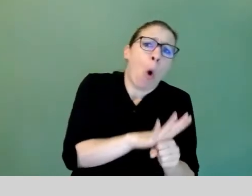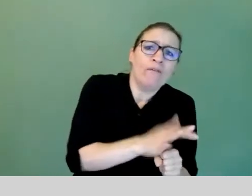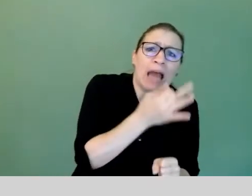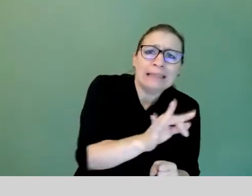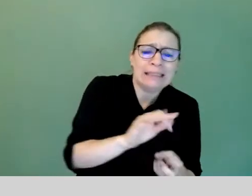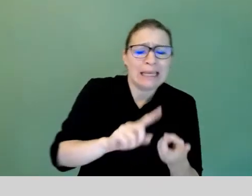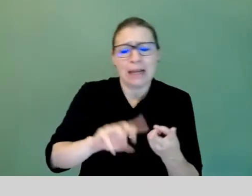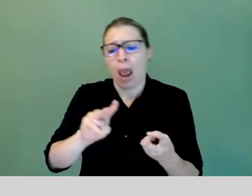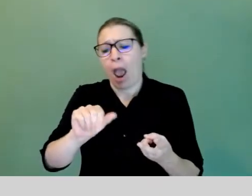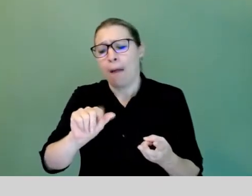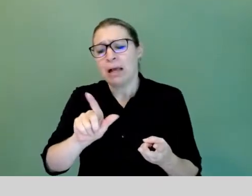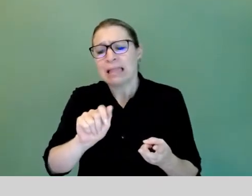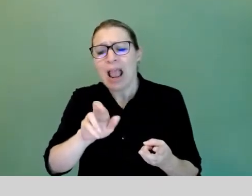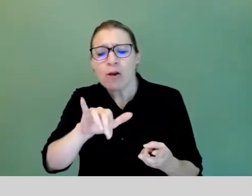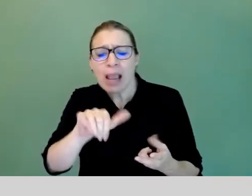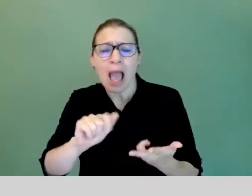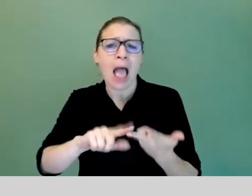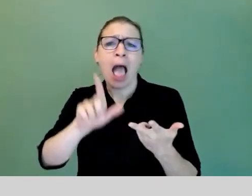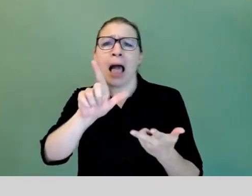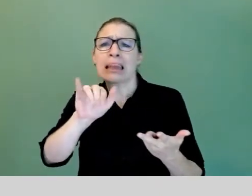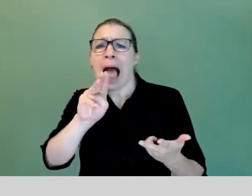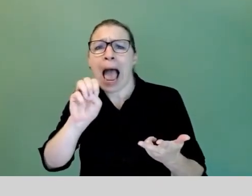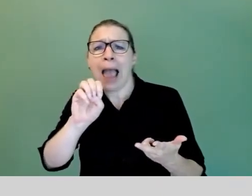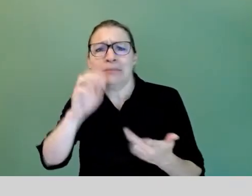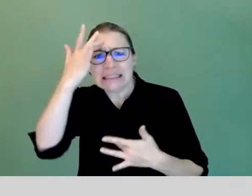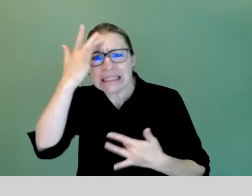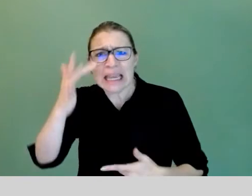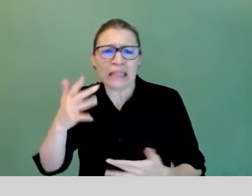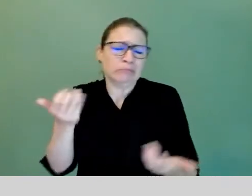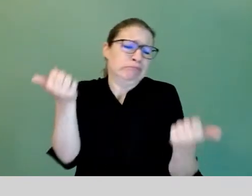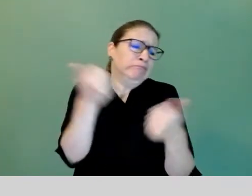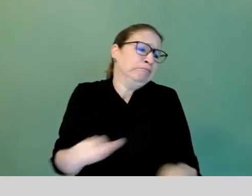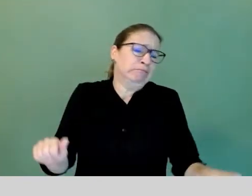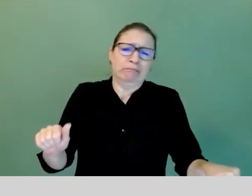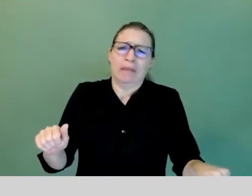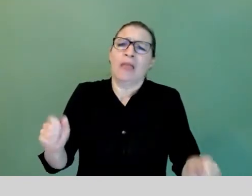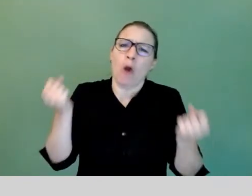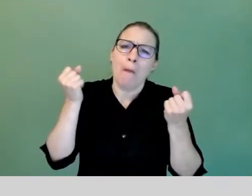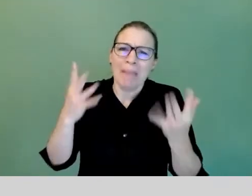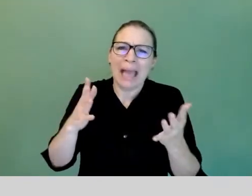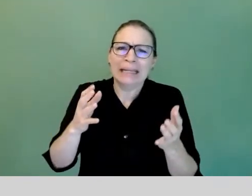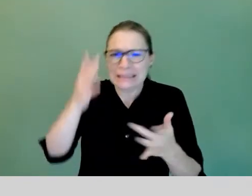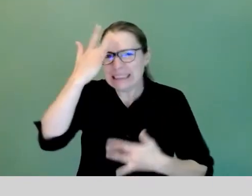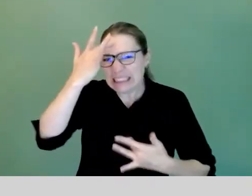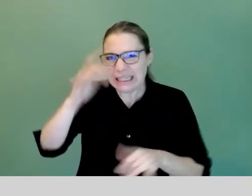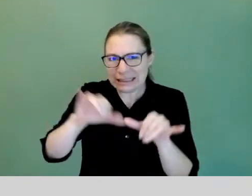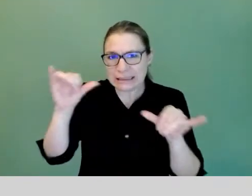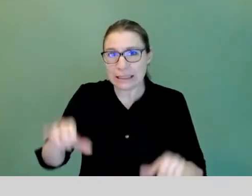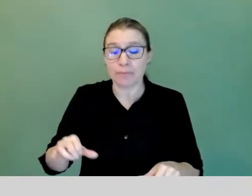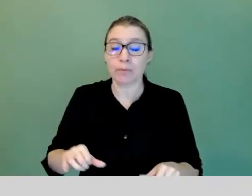COVID-19, malaria, Lyme disease. You name it, there's a disease system for it.